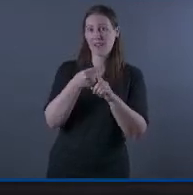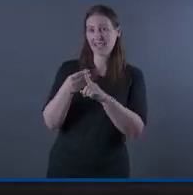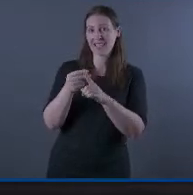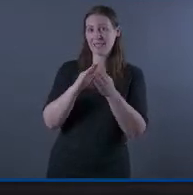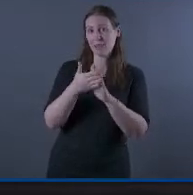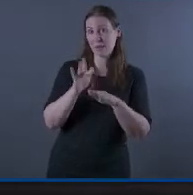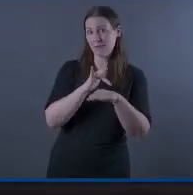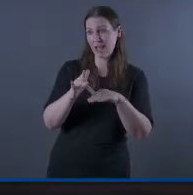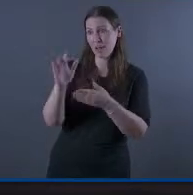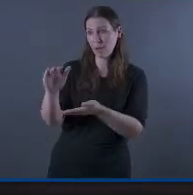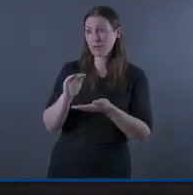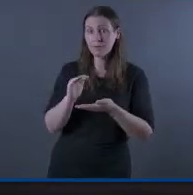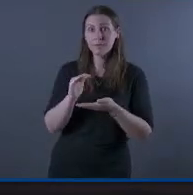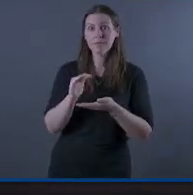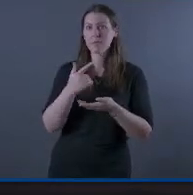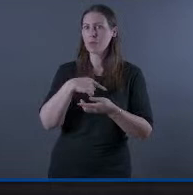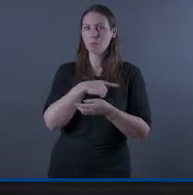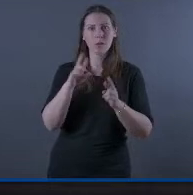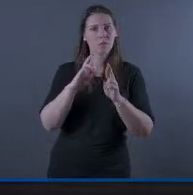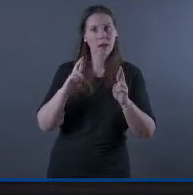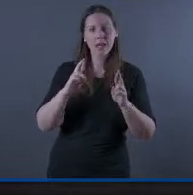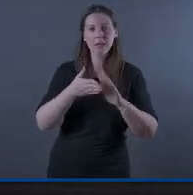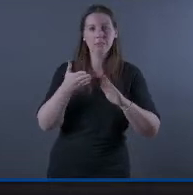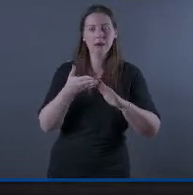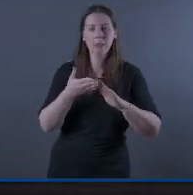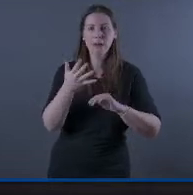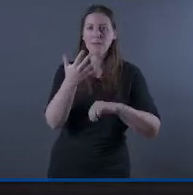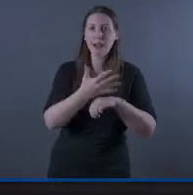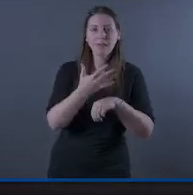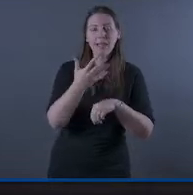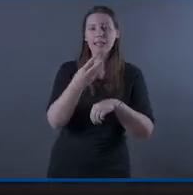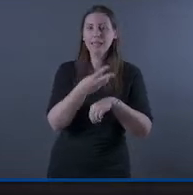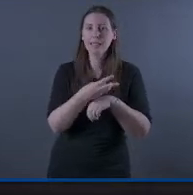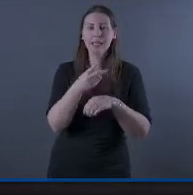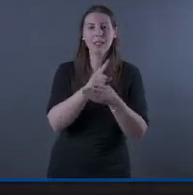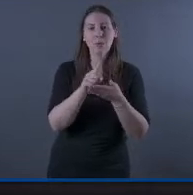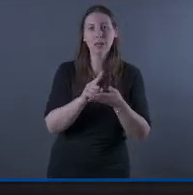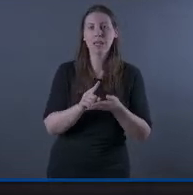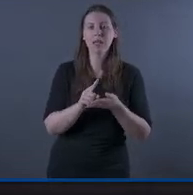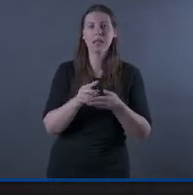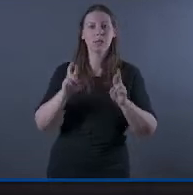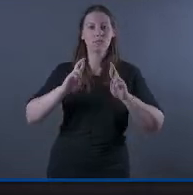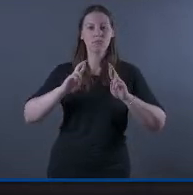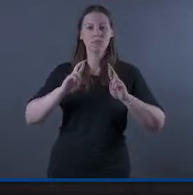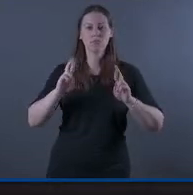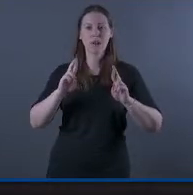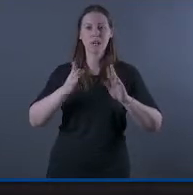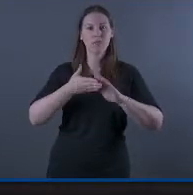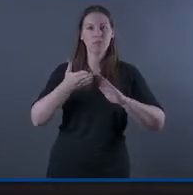you know, five, six days a week, ideally, and run that thing full bore. Great, that's so good to hear.